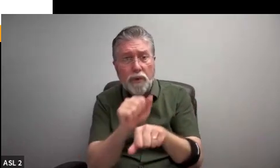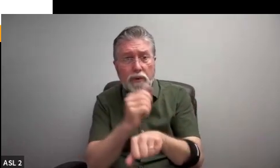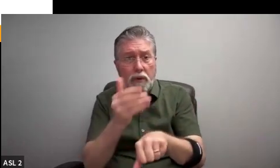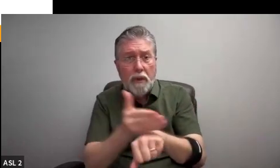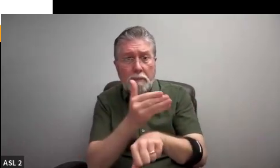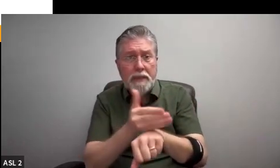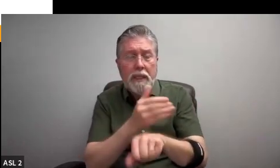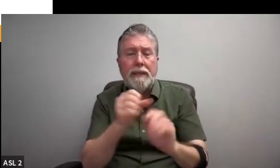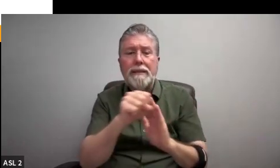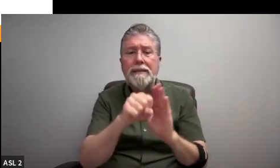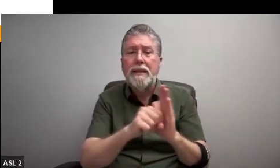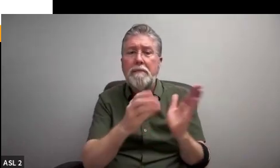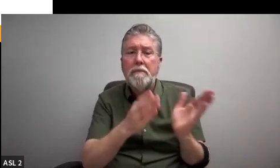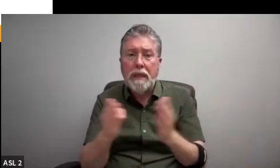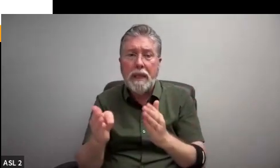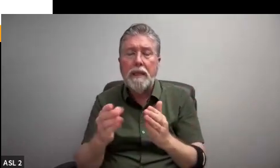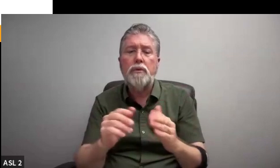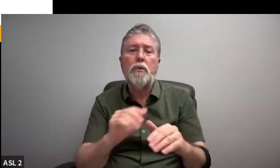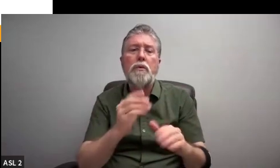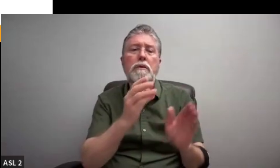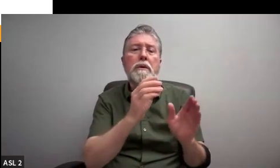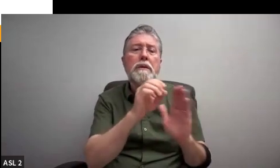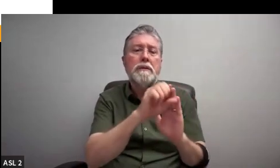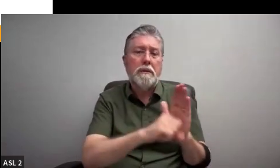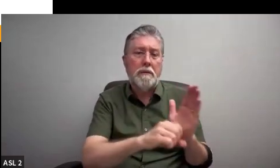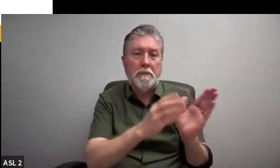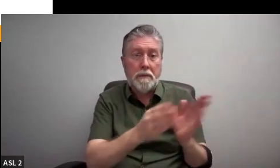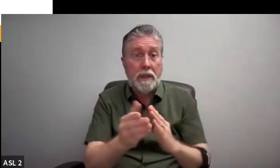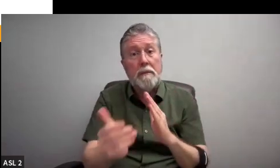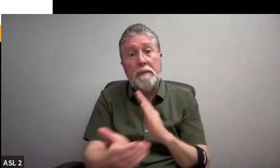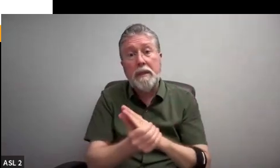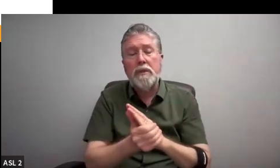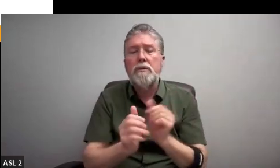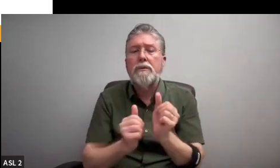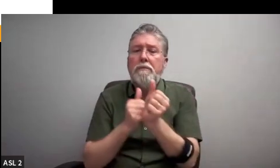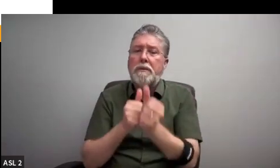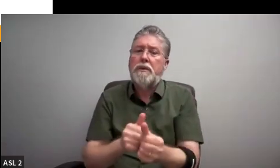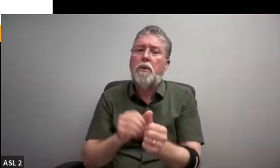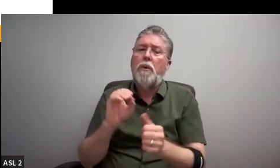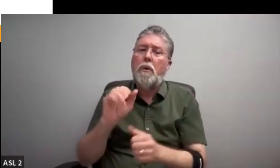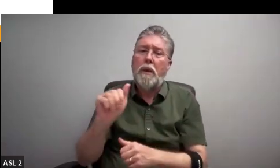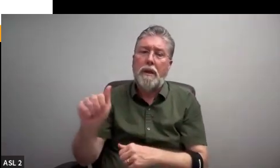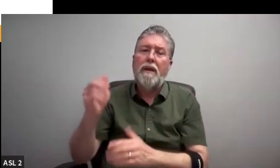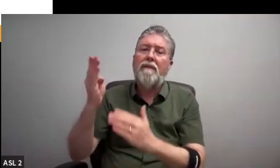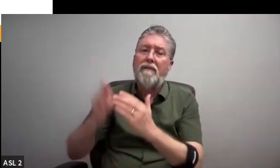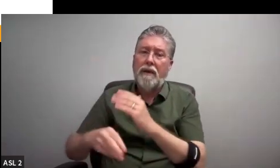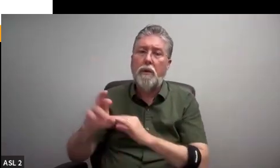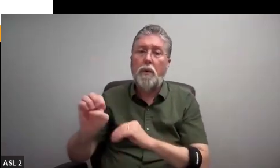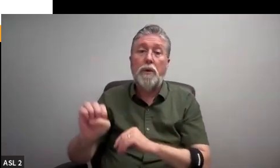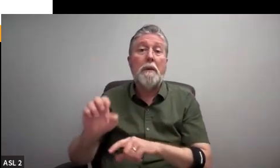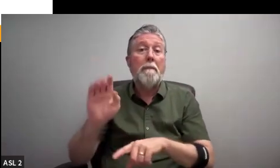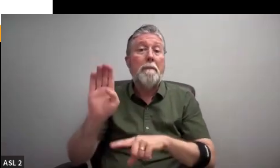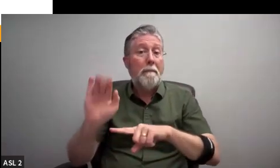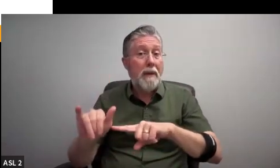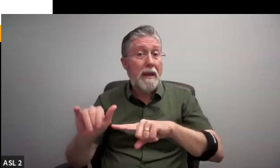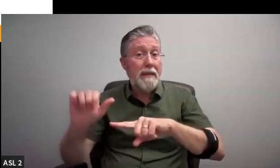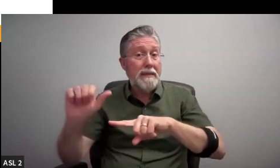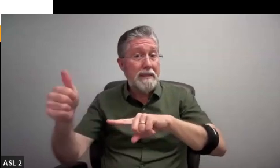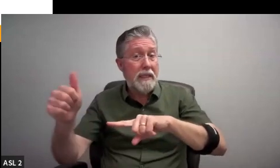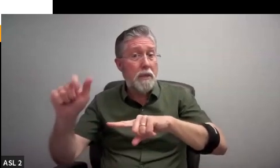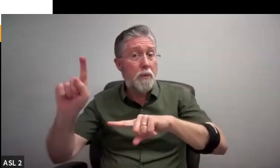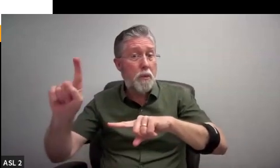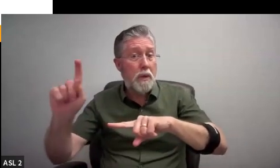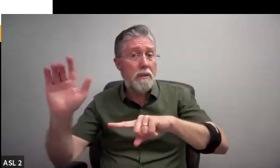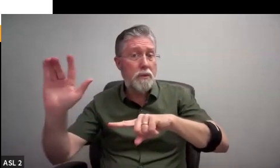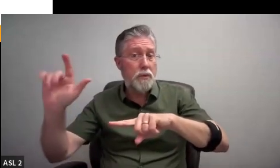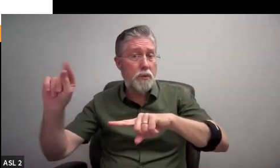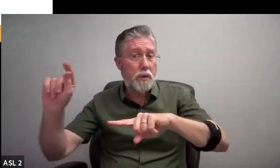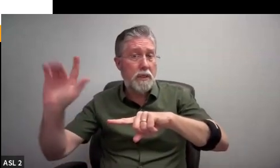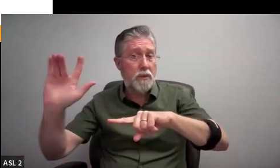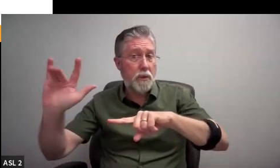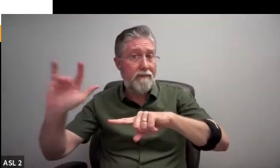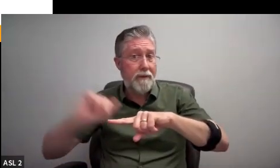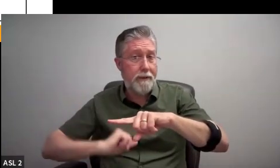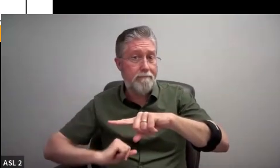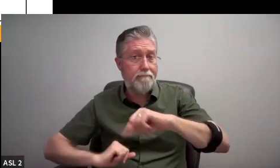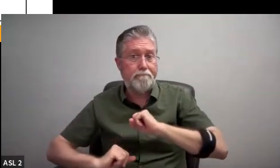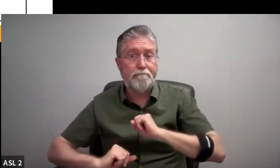plan amendments to come into compliance with the OAA final rule by 10/1/2025. Next slide.